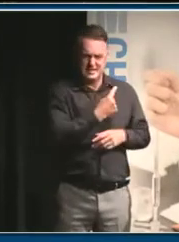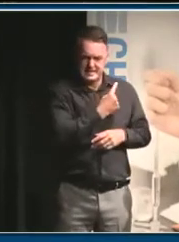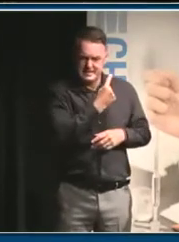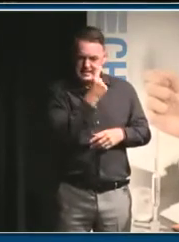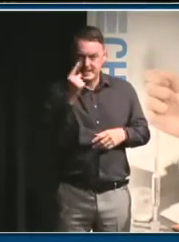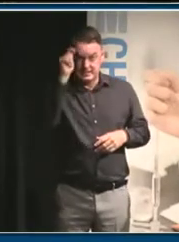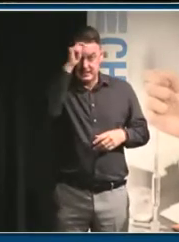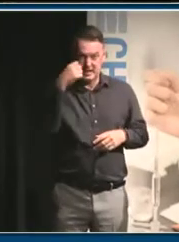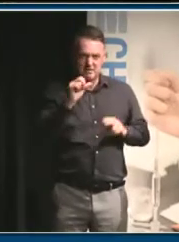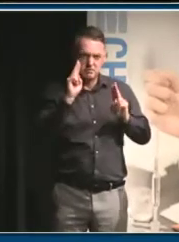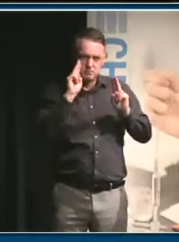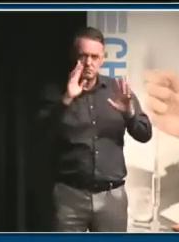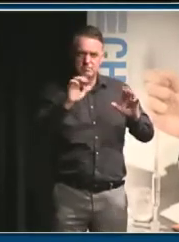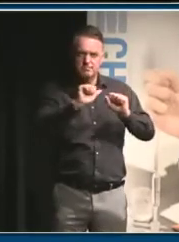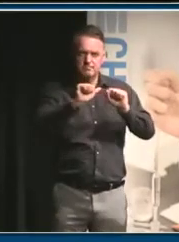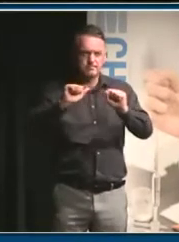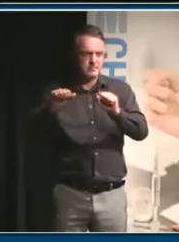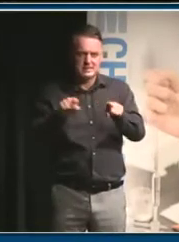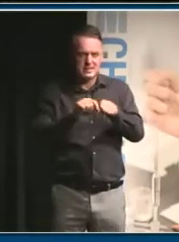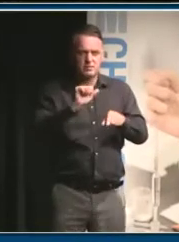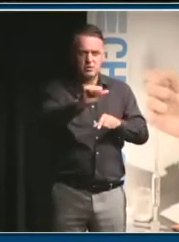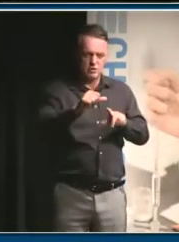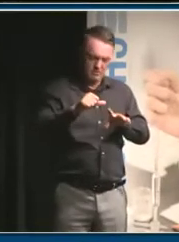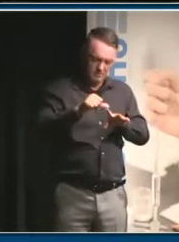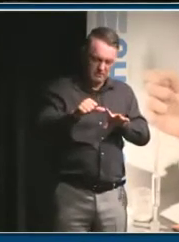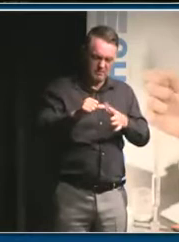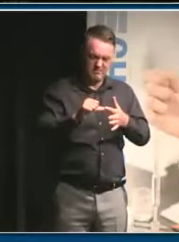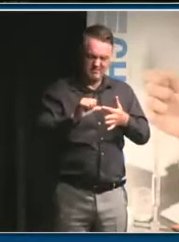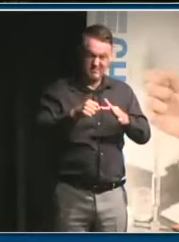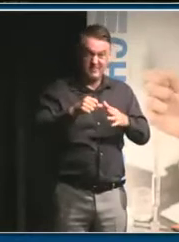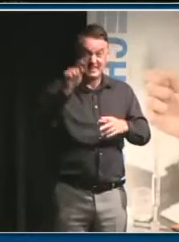own nuances. Just like your finger has a fingerprint, your hair has a hair print.